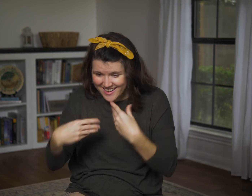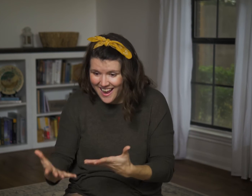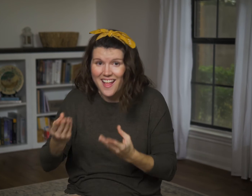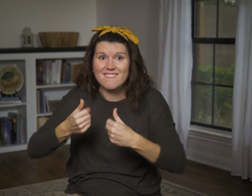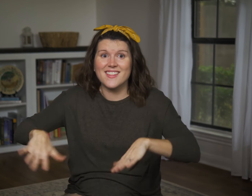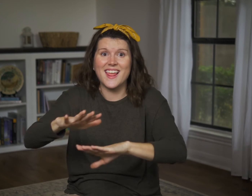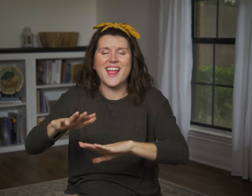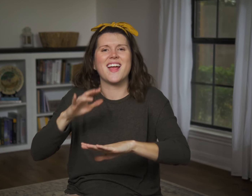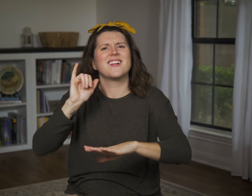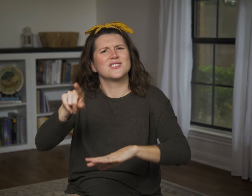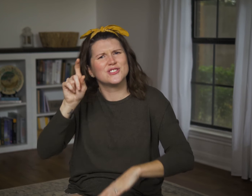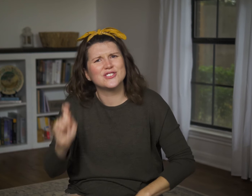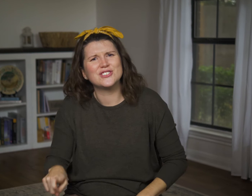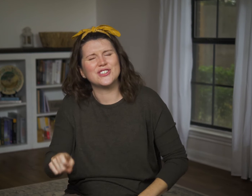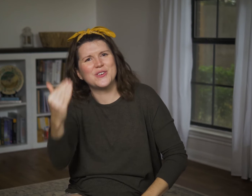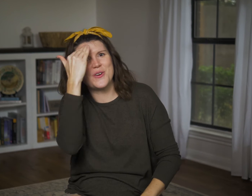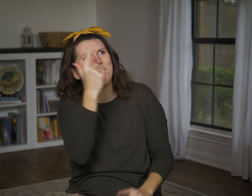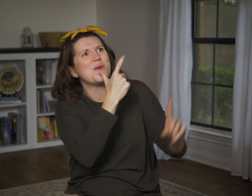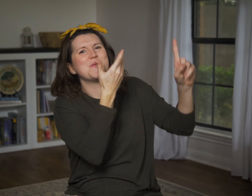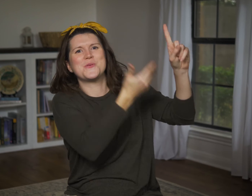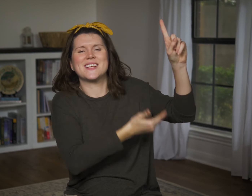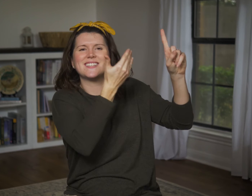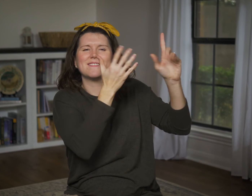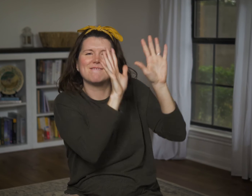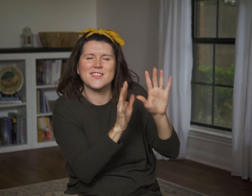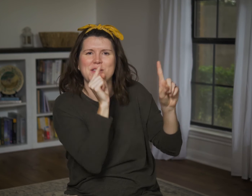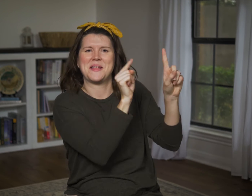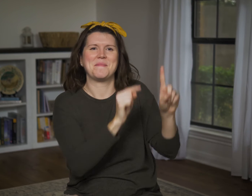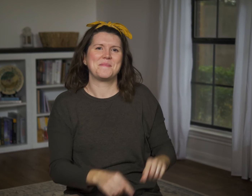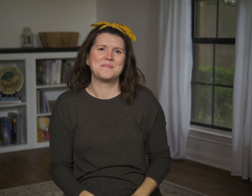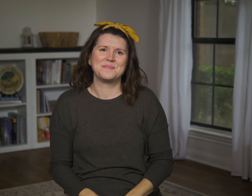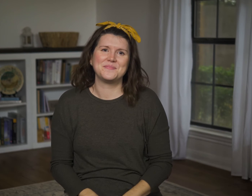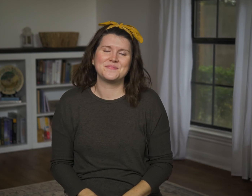is an invitation to all people to know and fear Him.